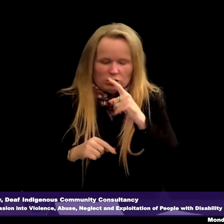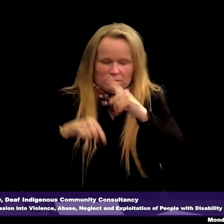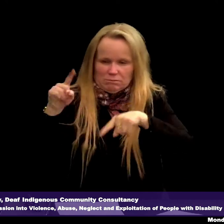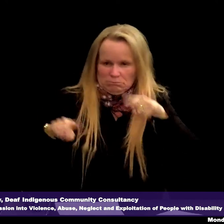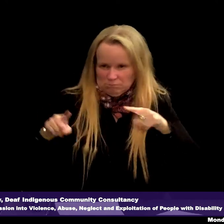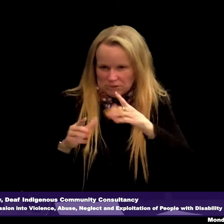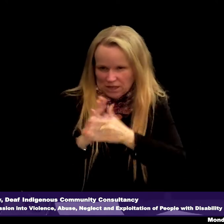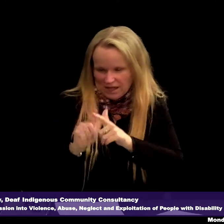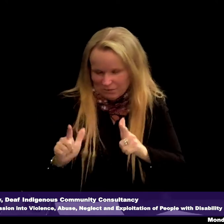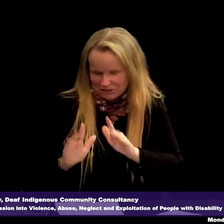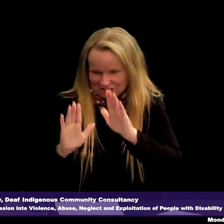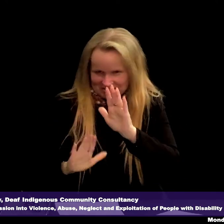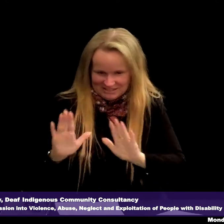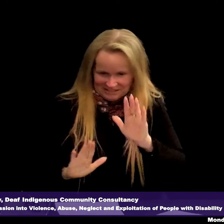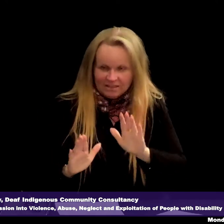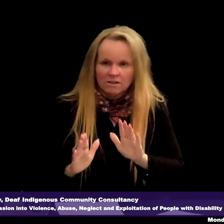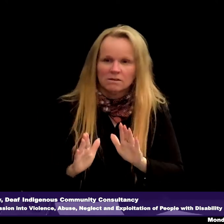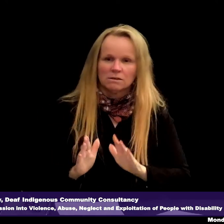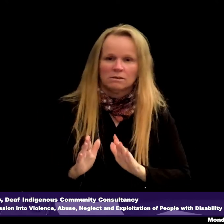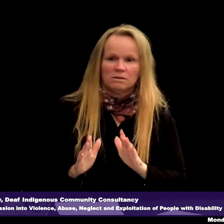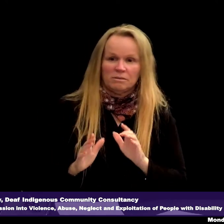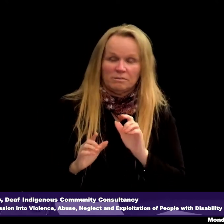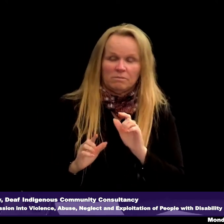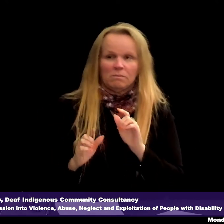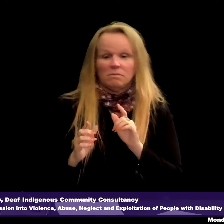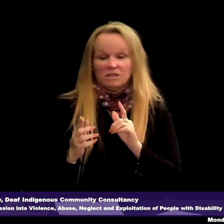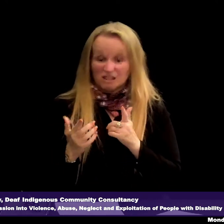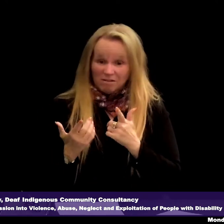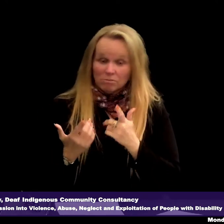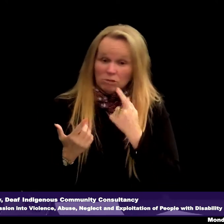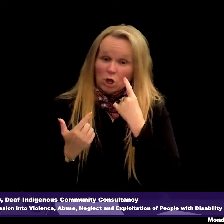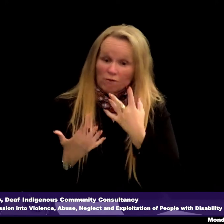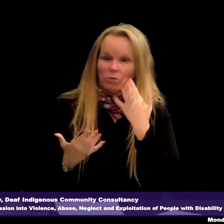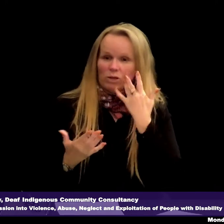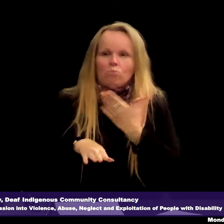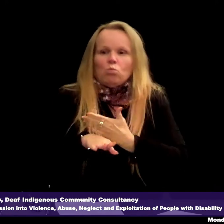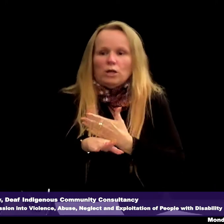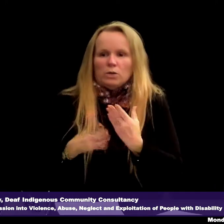It depends a lot on the person, and it depends upon the sign language because there are a lot of really different sign languages, of course.